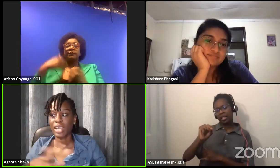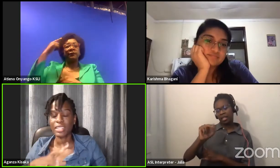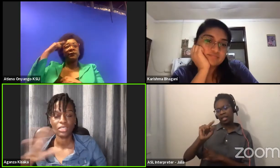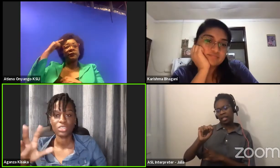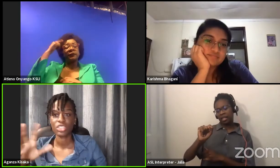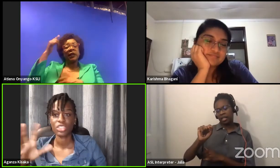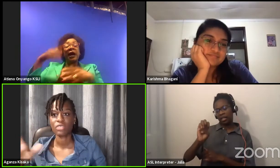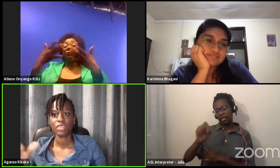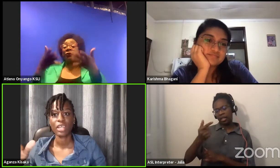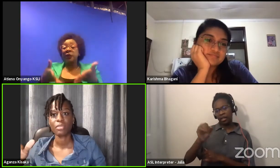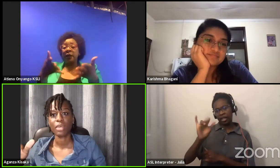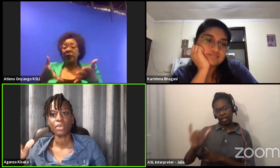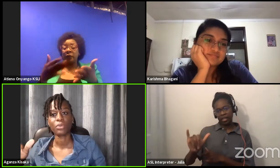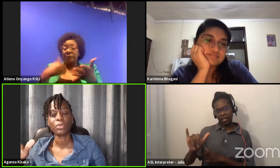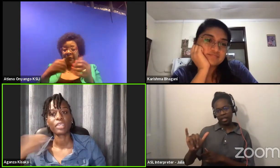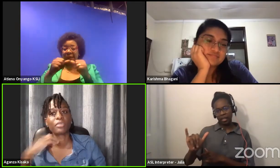I still search for that in my own work.